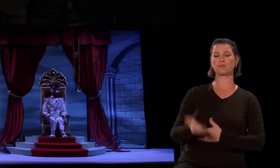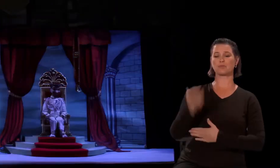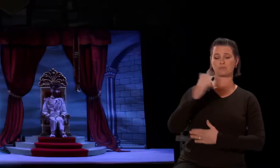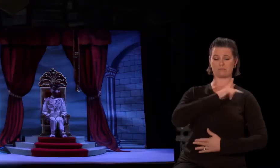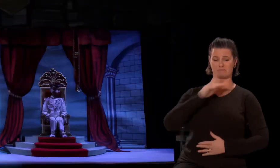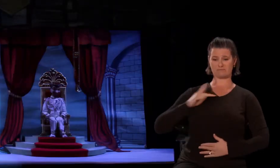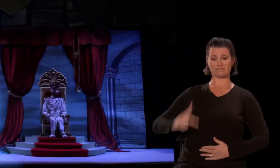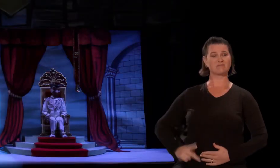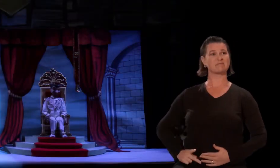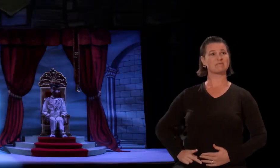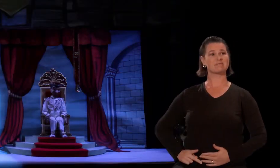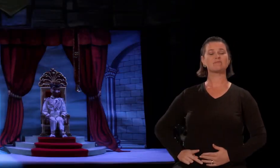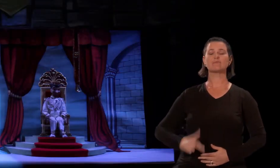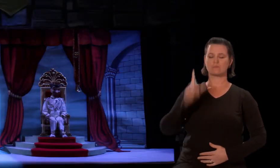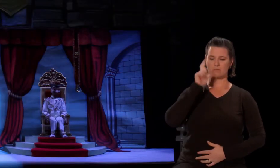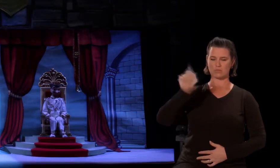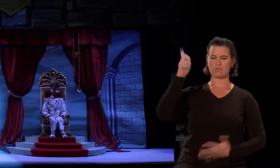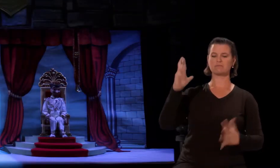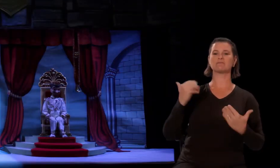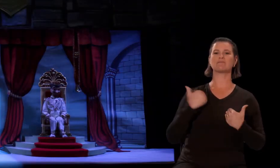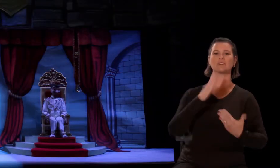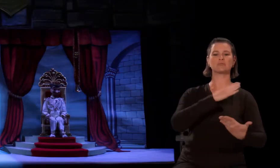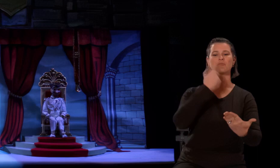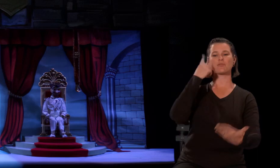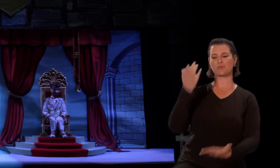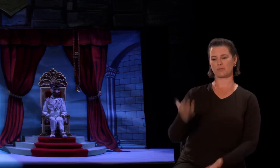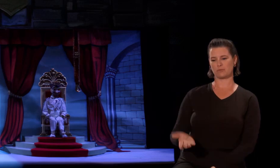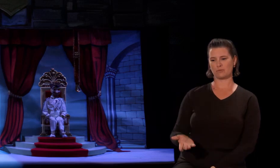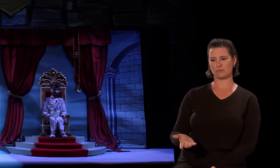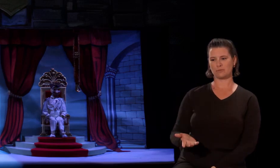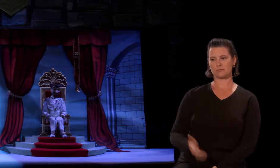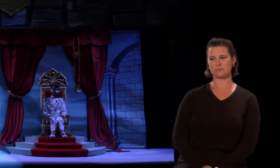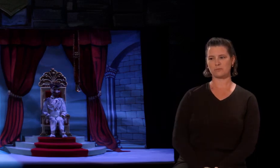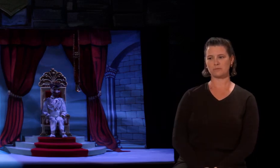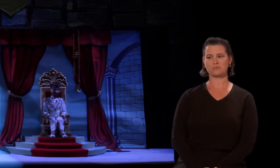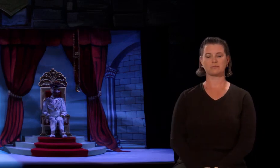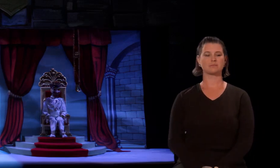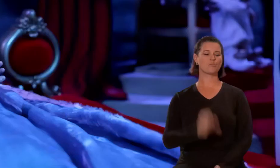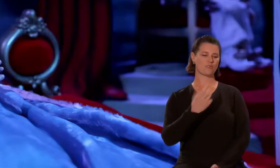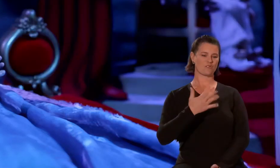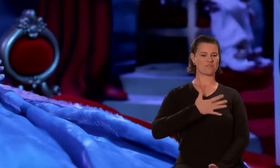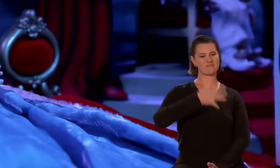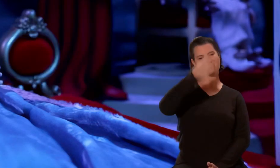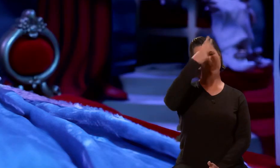The moon has a song for you [Lenore] Oh, my father is generous